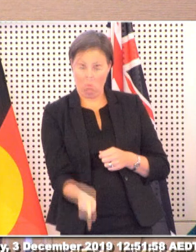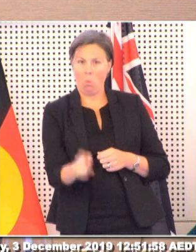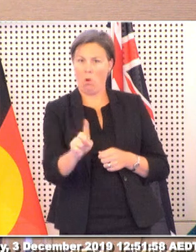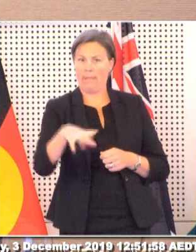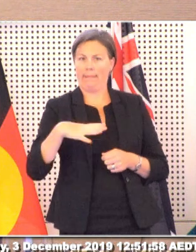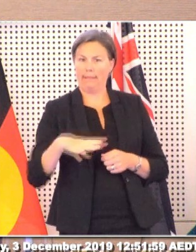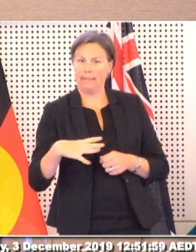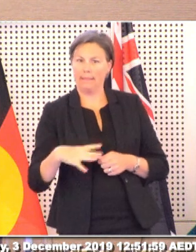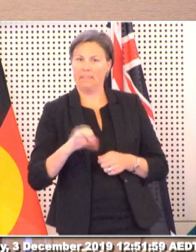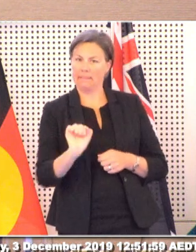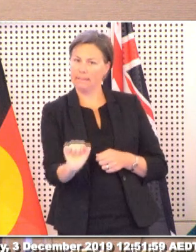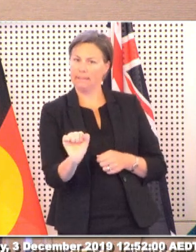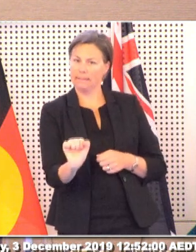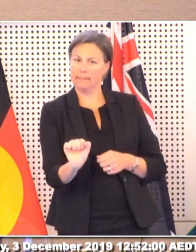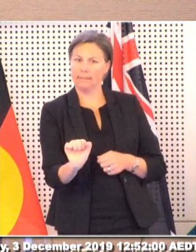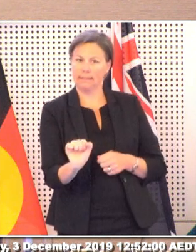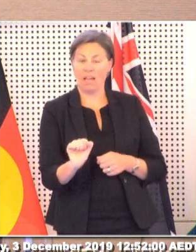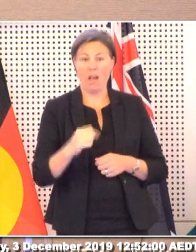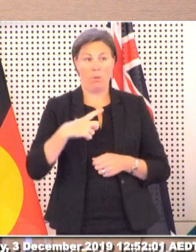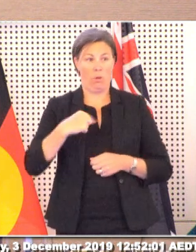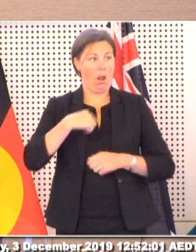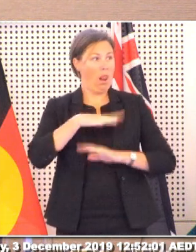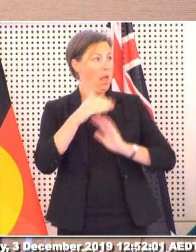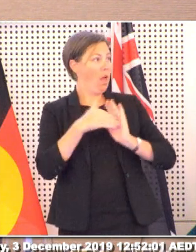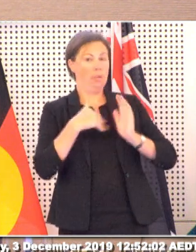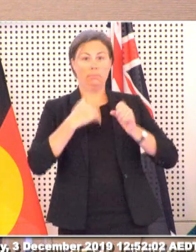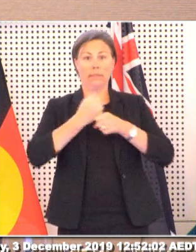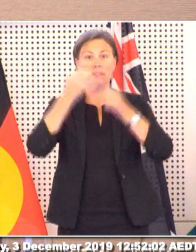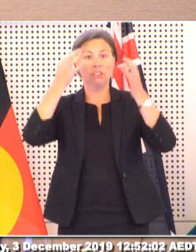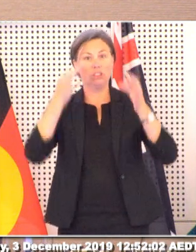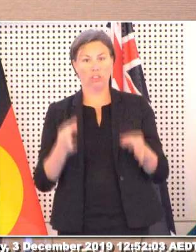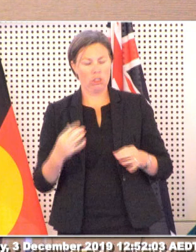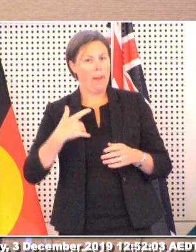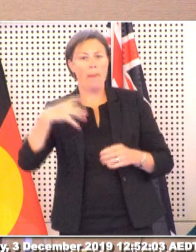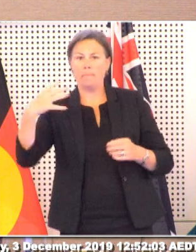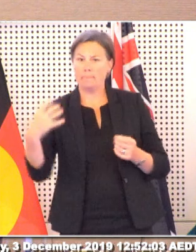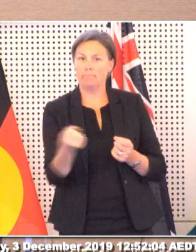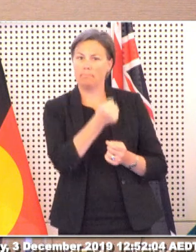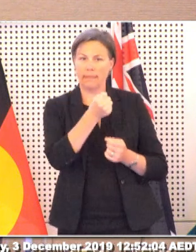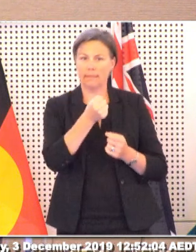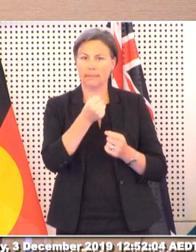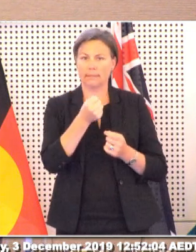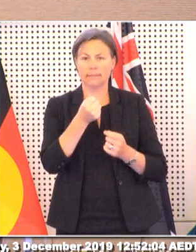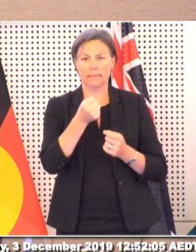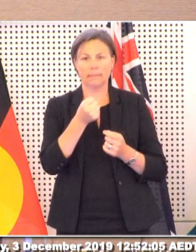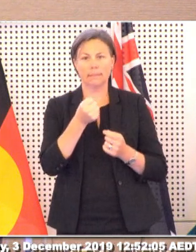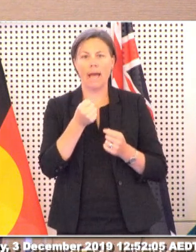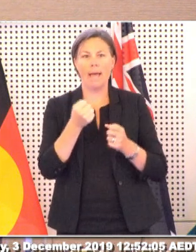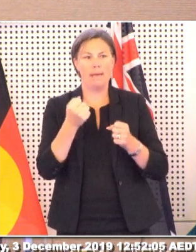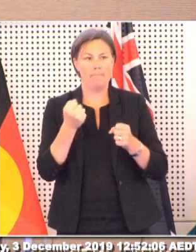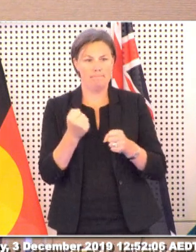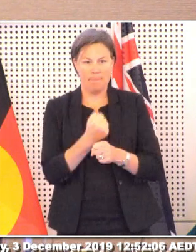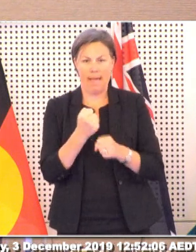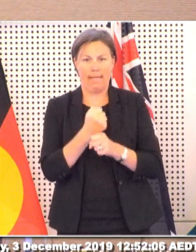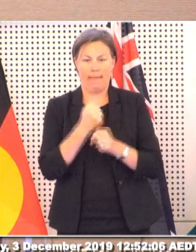As guardian of last resort, I’m required to make the least restrictive decision and,